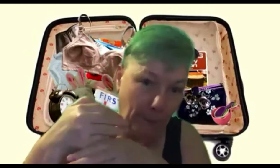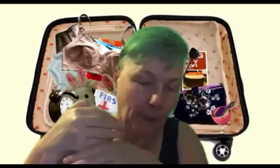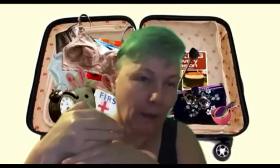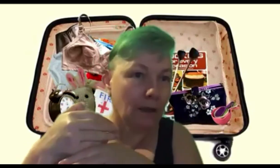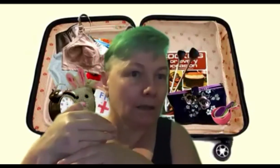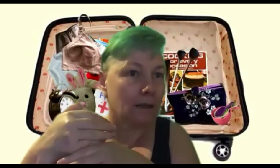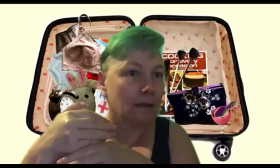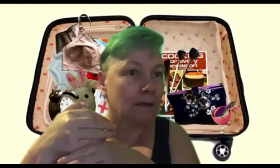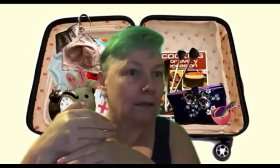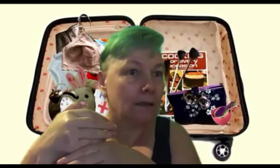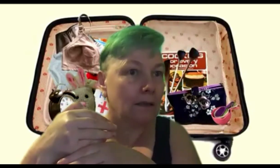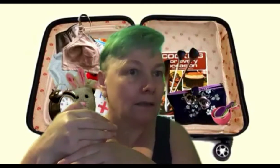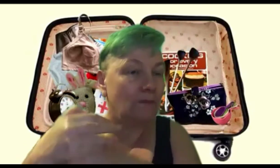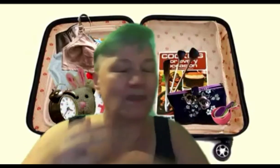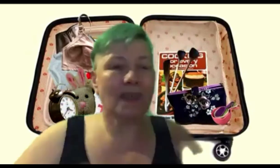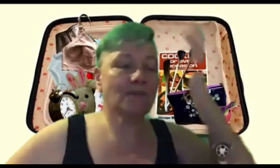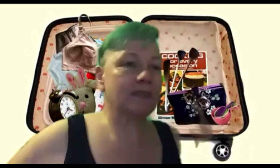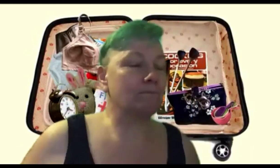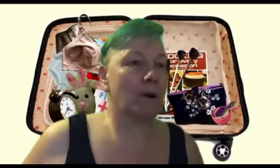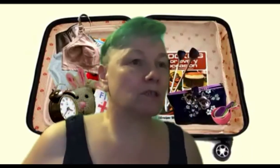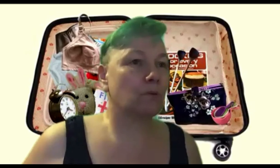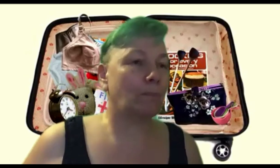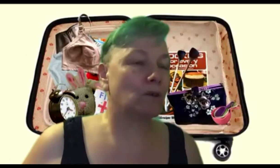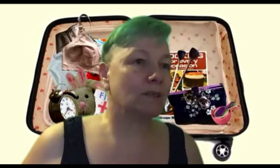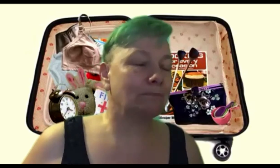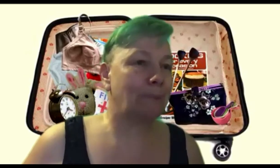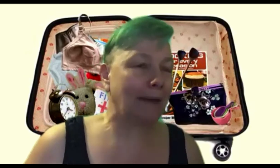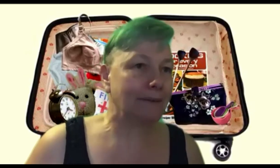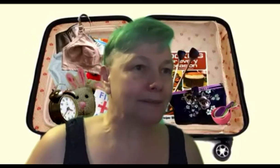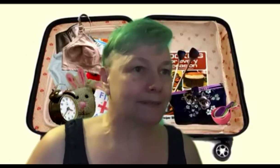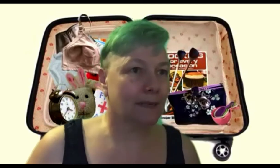She stops signing. If ifs and buts were pots and pans -